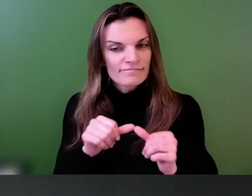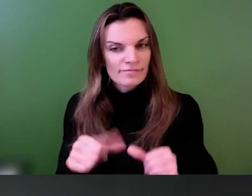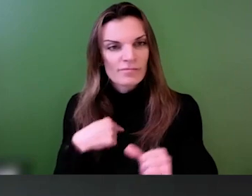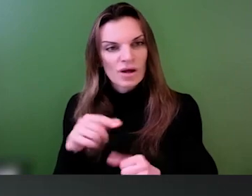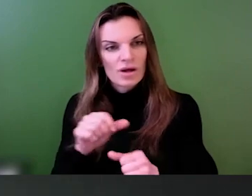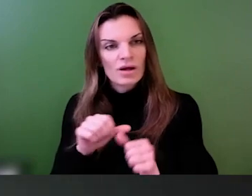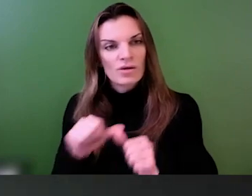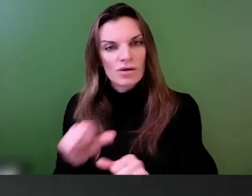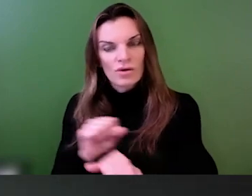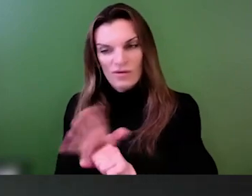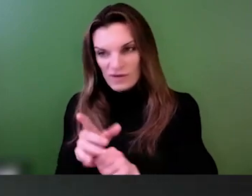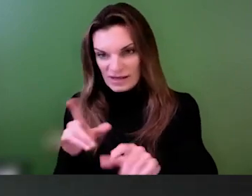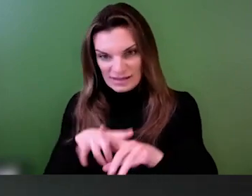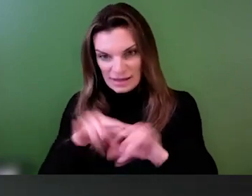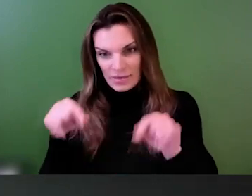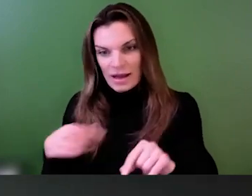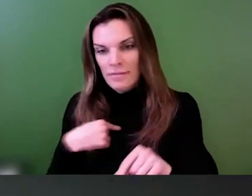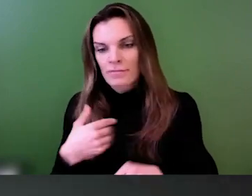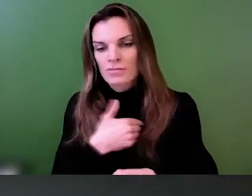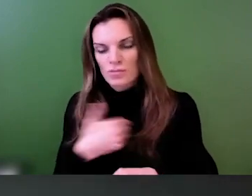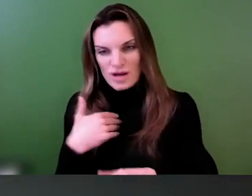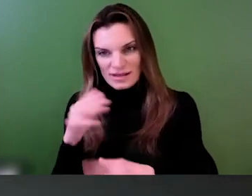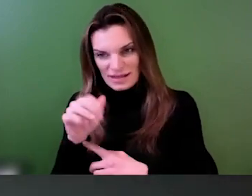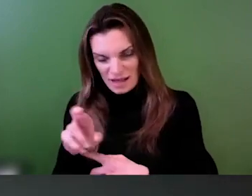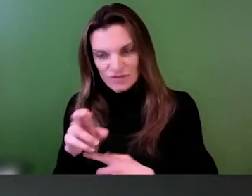was diagnosed with breast cancer and had surgery radiation